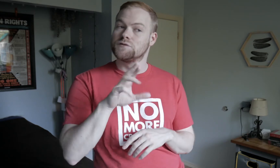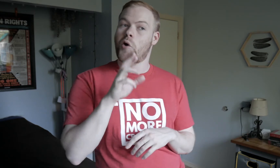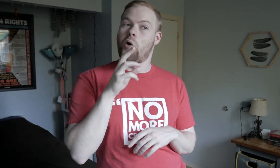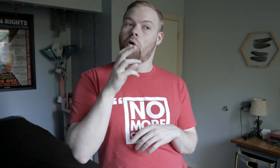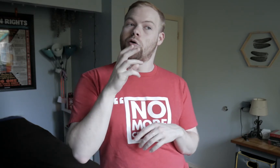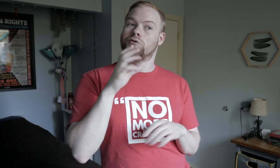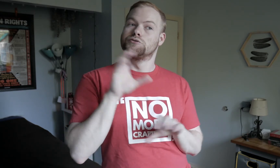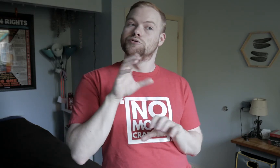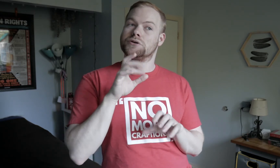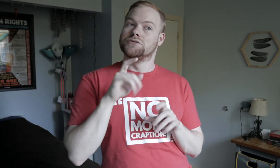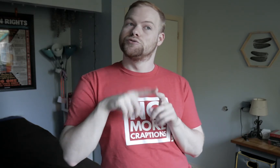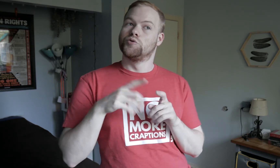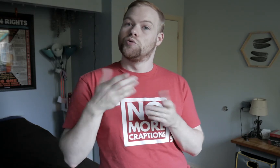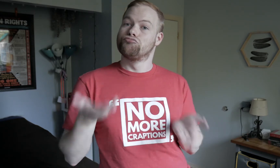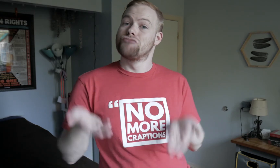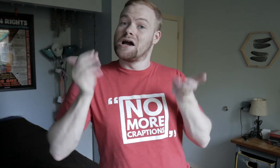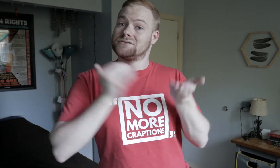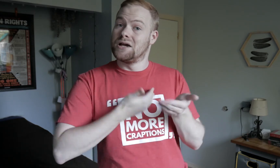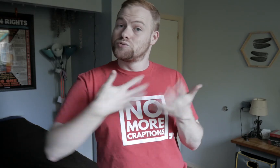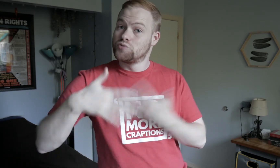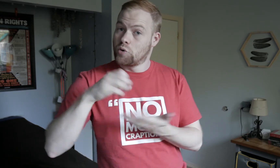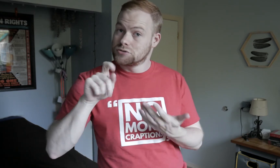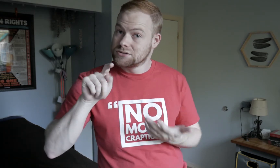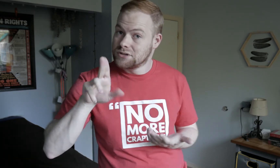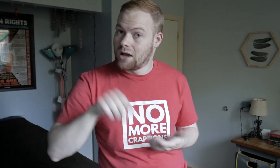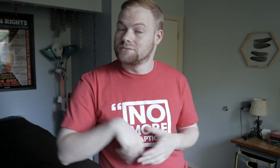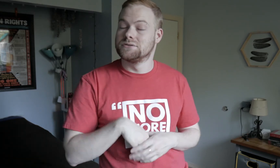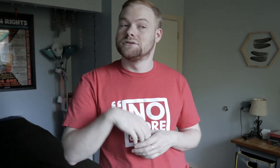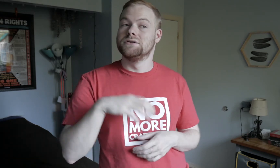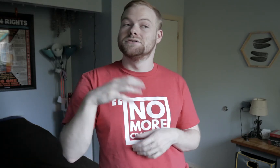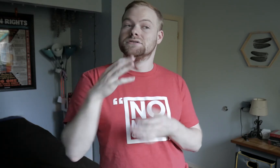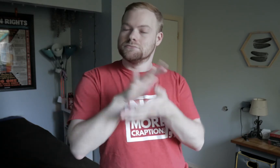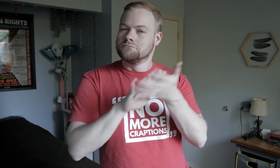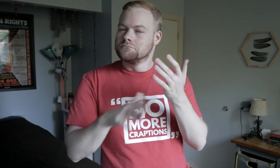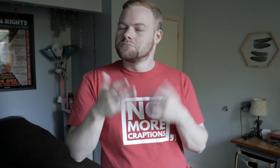Or are we doing it to raise our social status? Things like that.